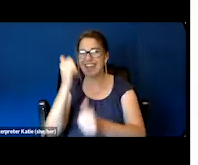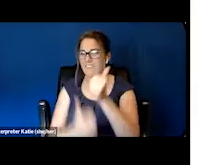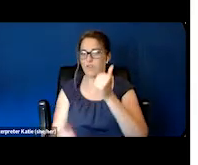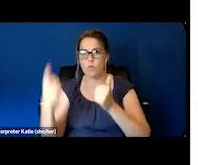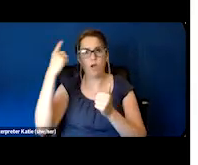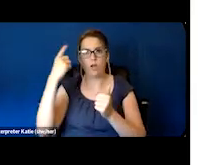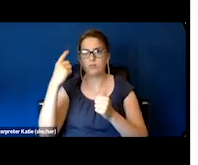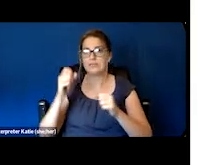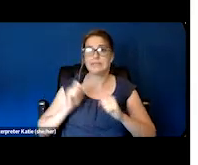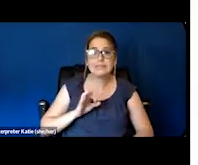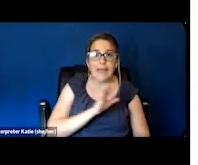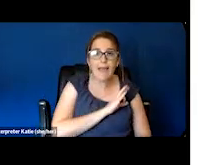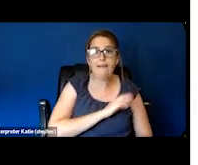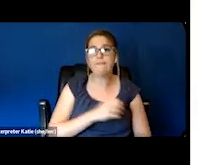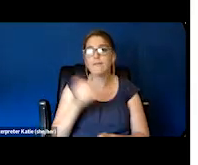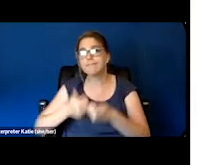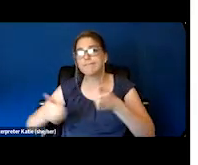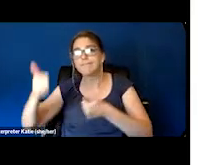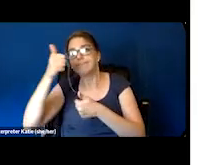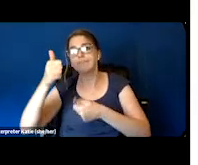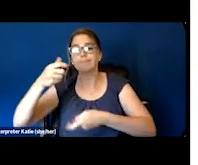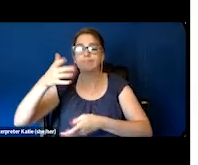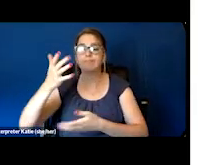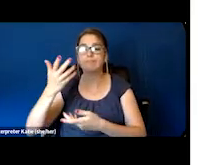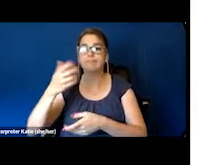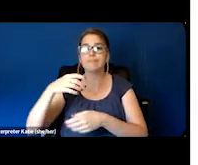policies, procedures, and practices are designed and implemented.